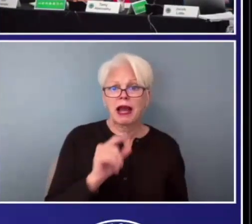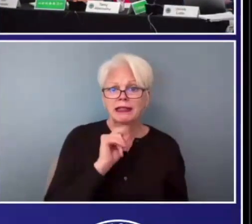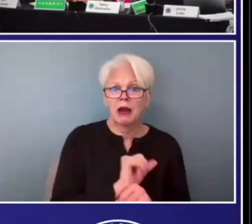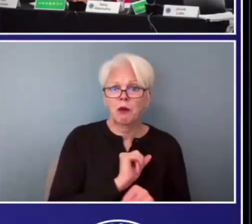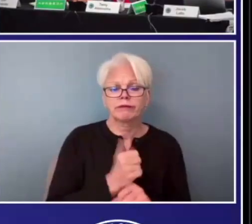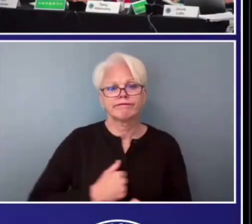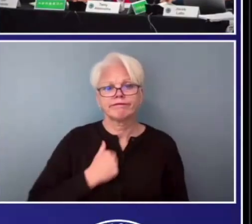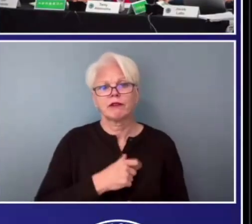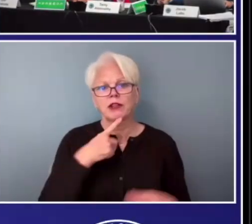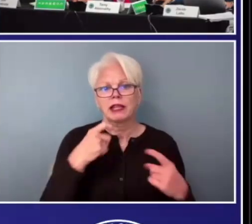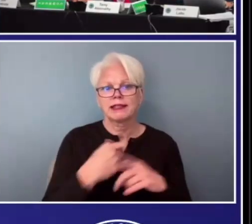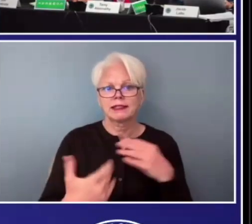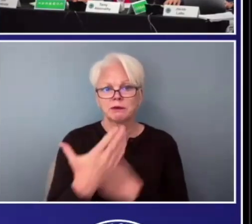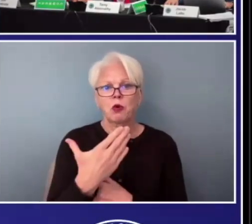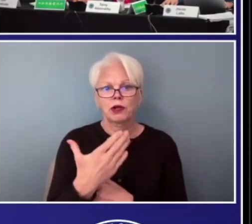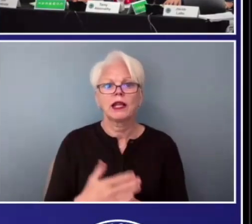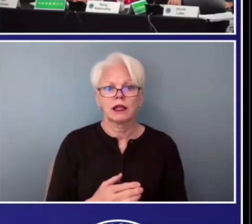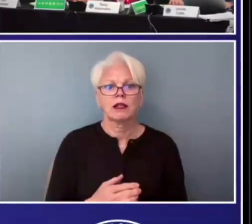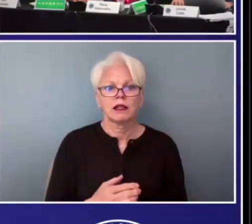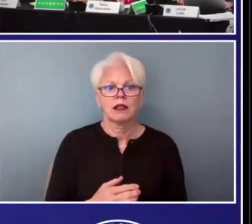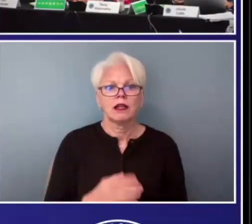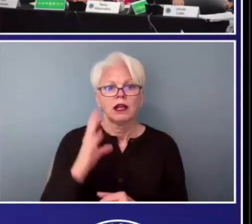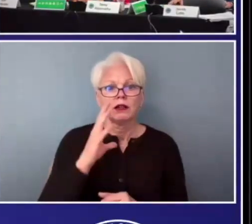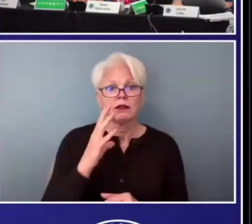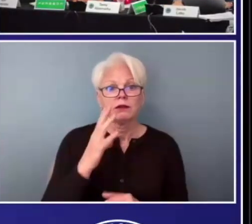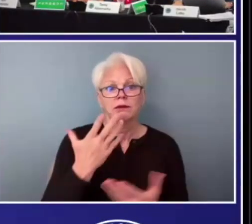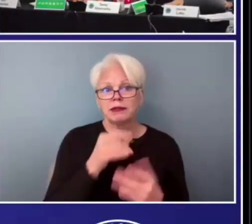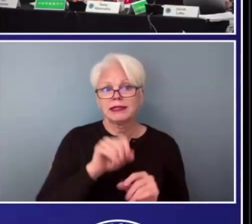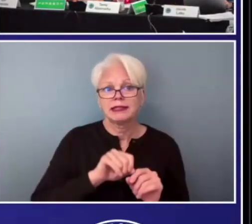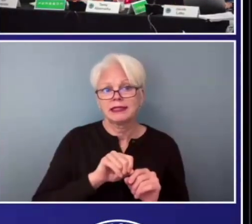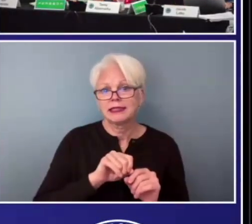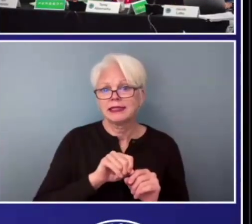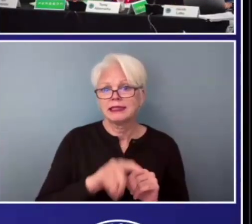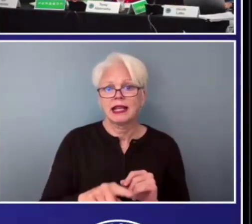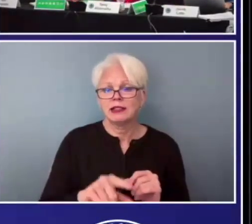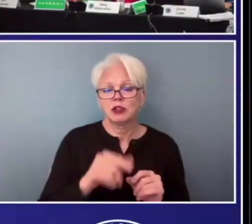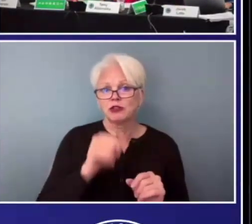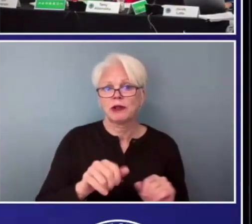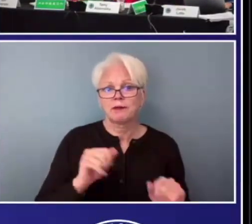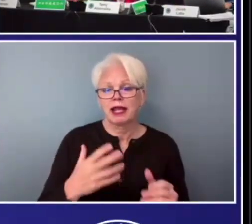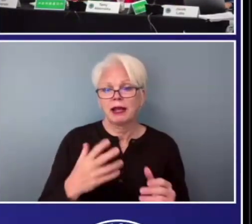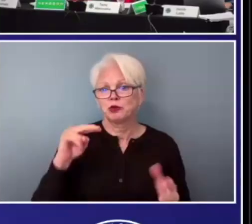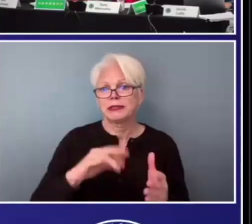morning, so I guess we probably didn't send it because you probably wouldn't have been able to see it, so we apologize.